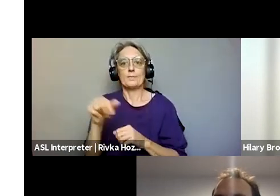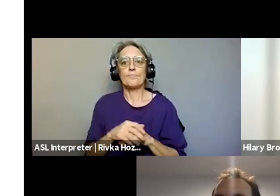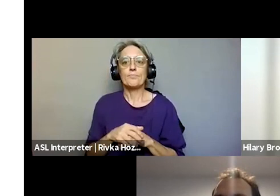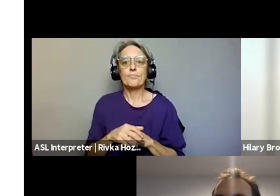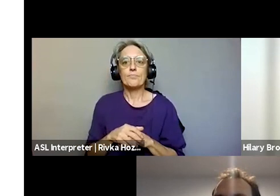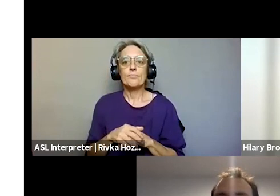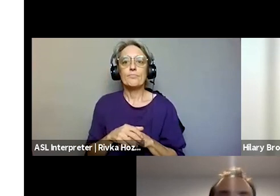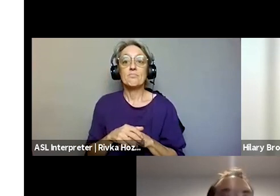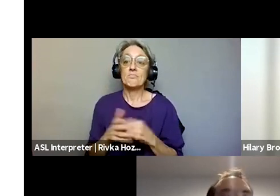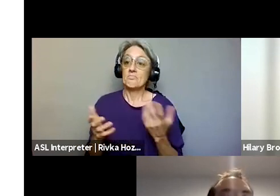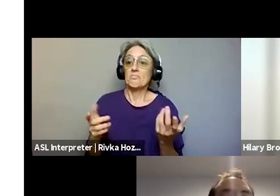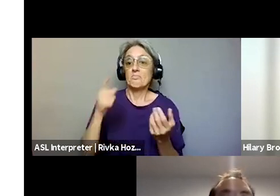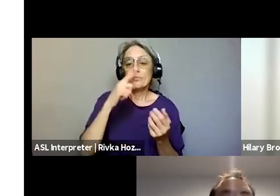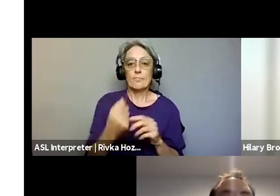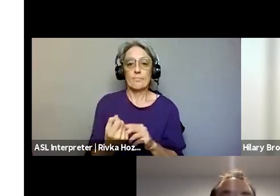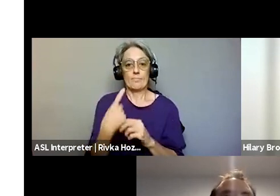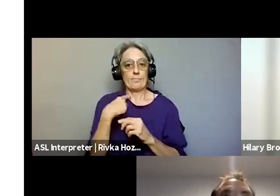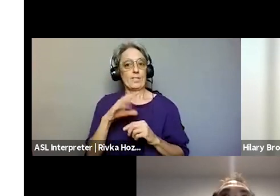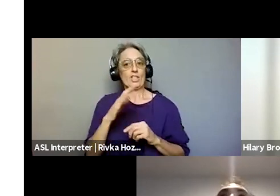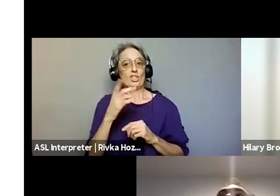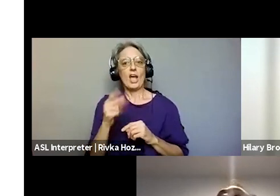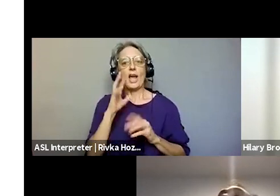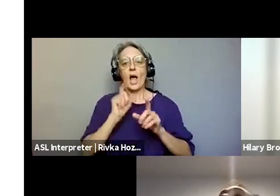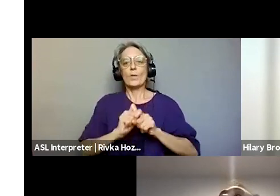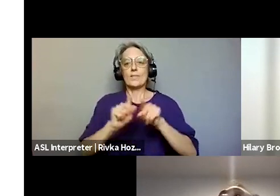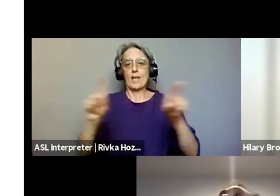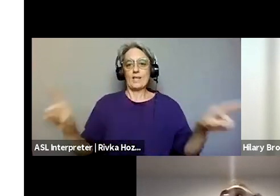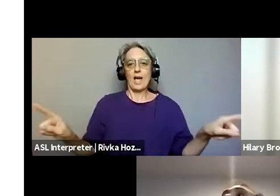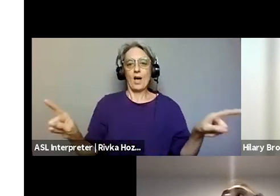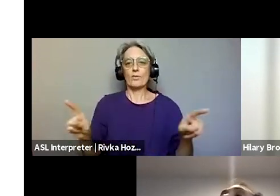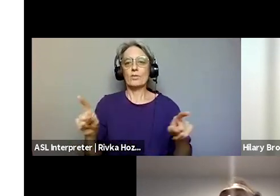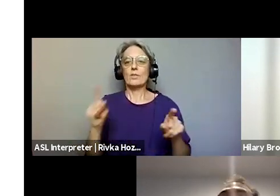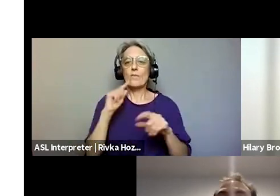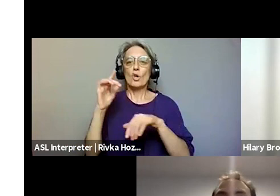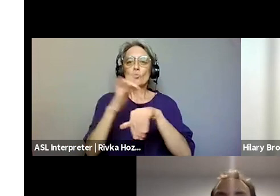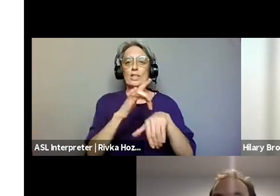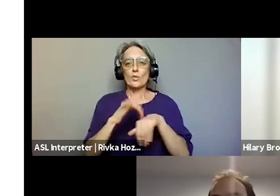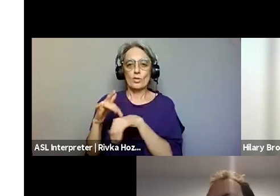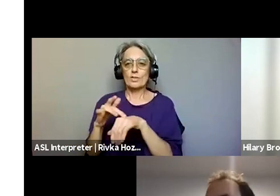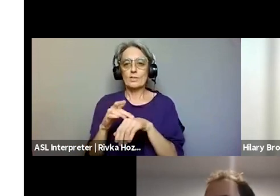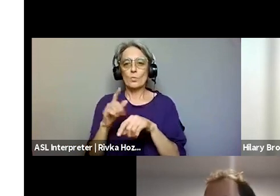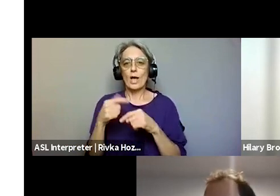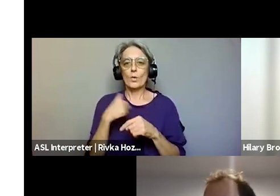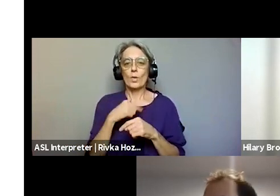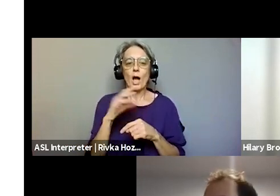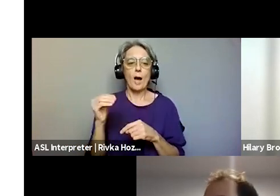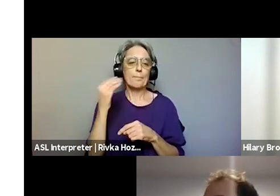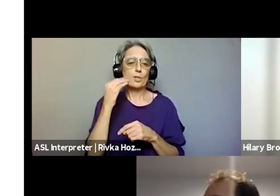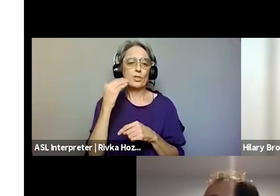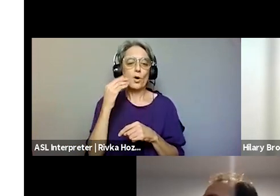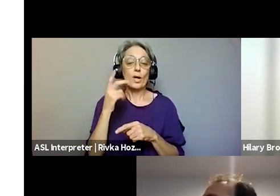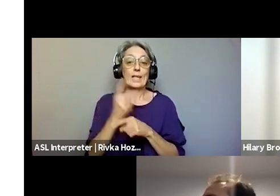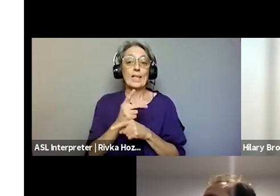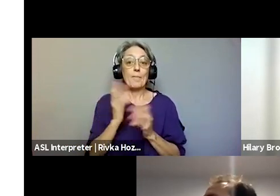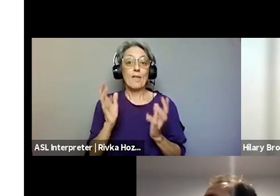I’ll make sure that we send that out in resources when we keep the conversation going following the